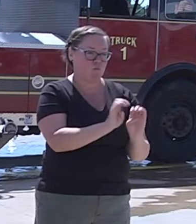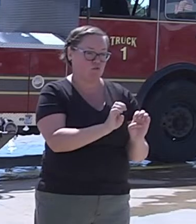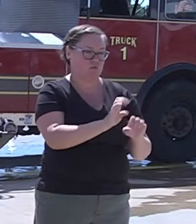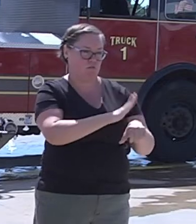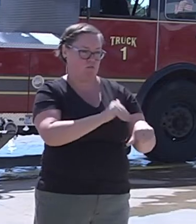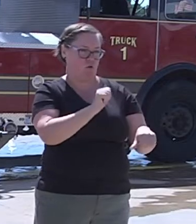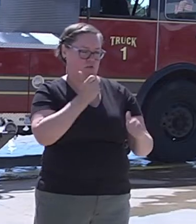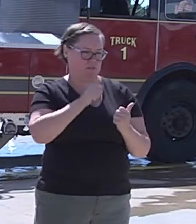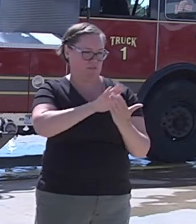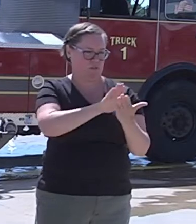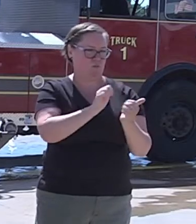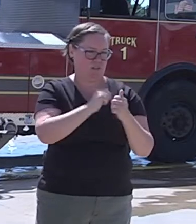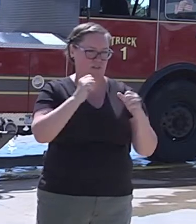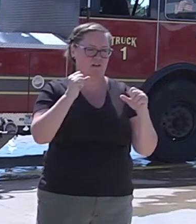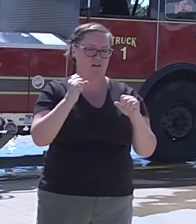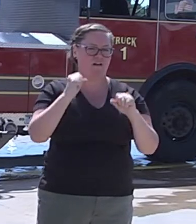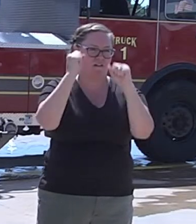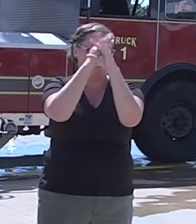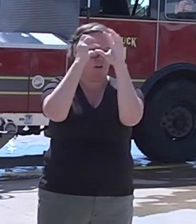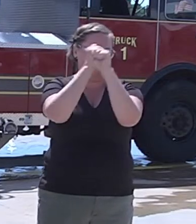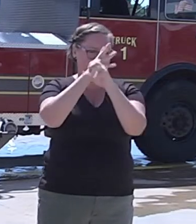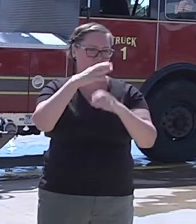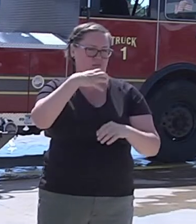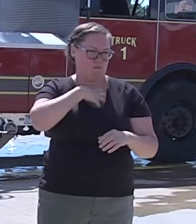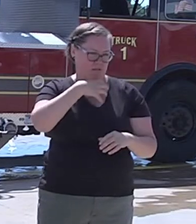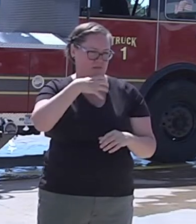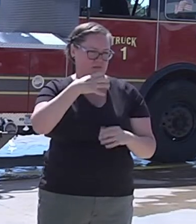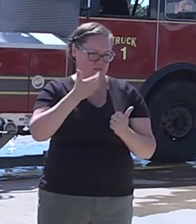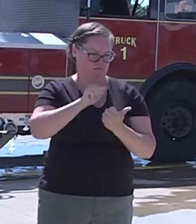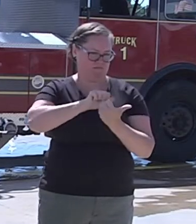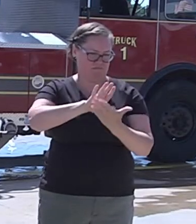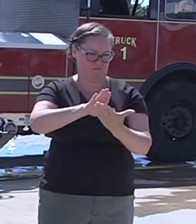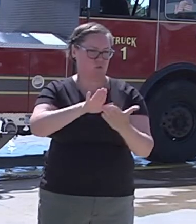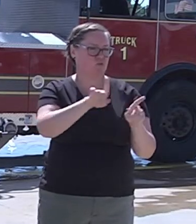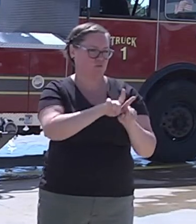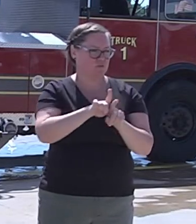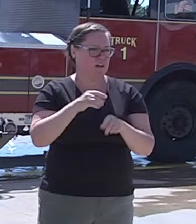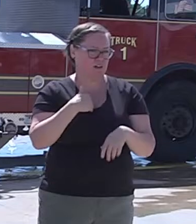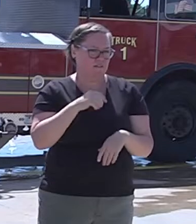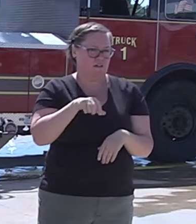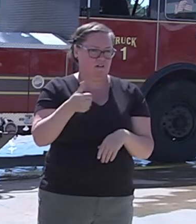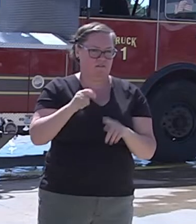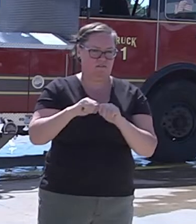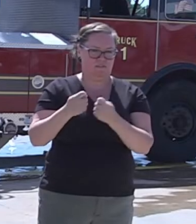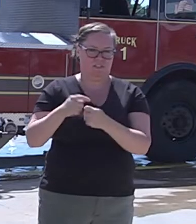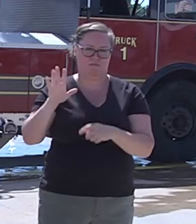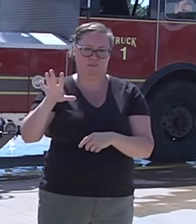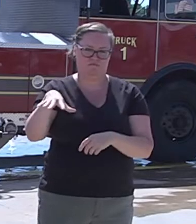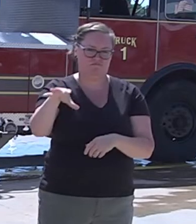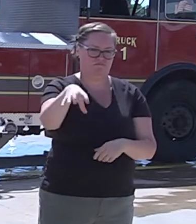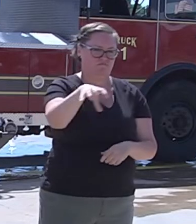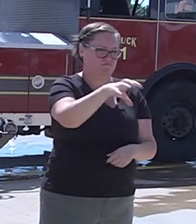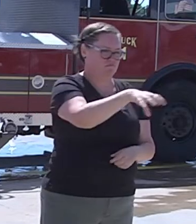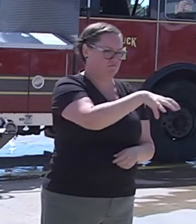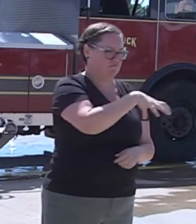fireworks complaints and also we'll have a teams spread out in specific hotspot areas throughout